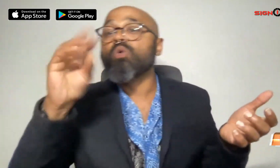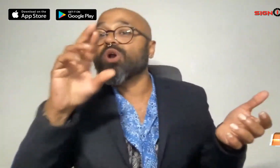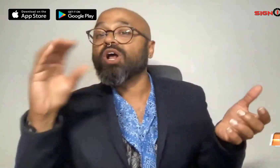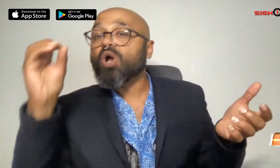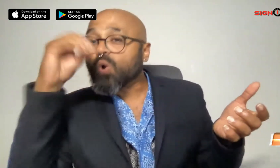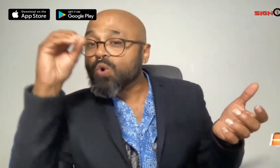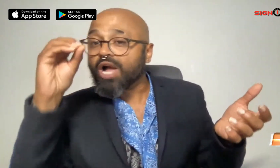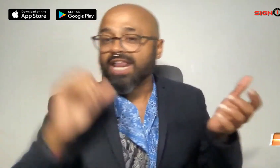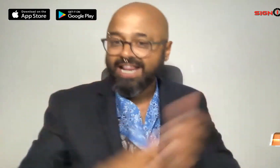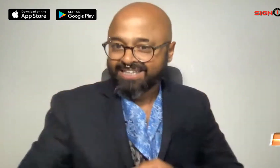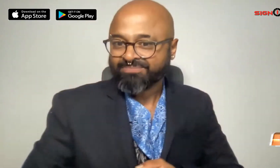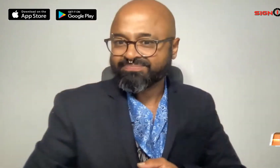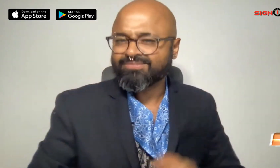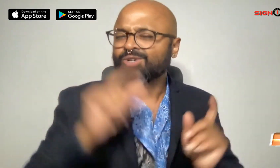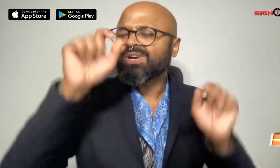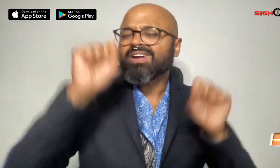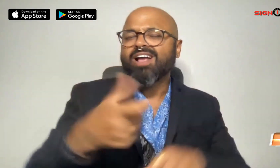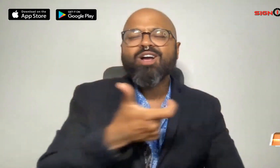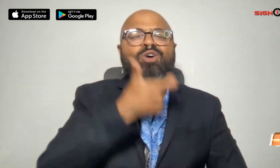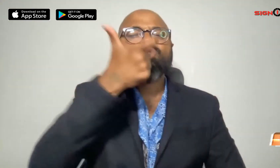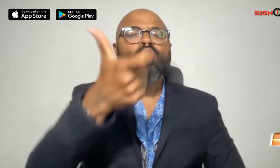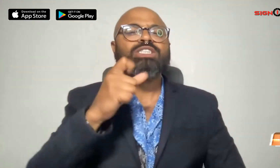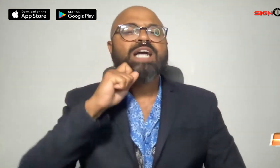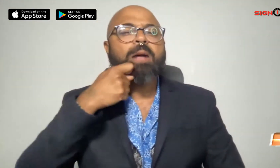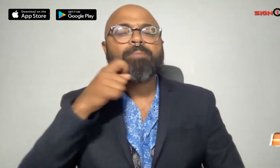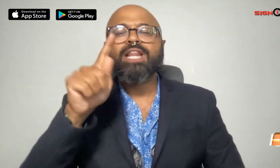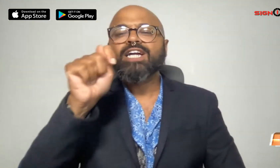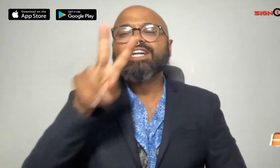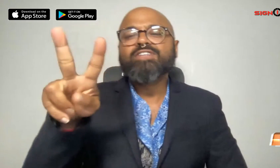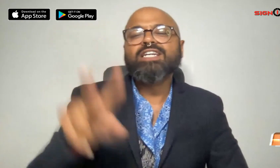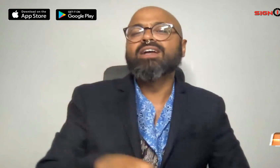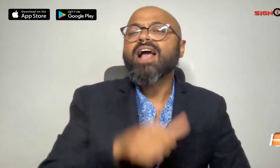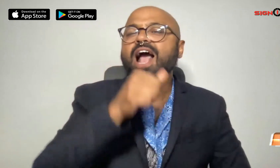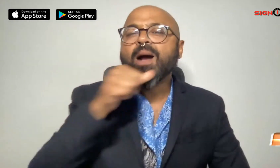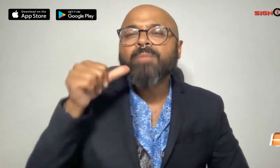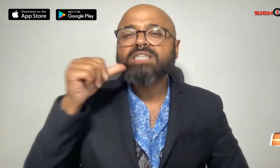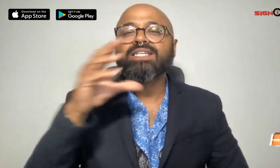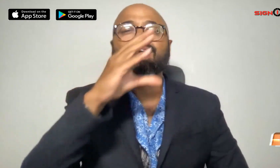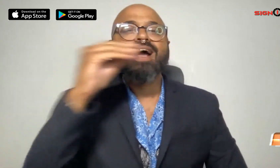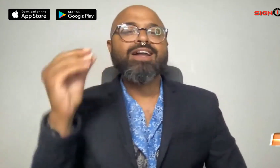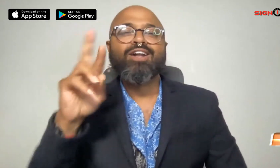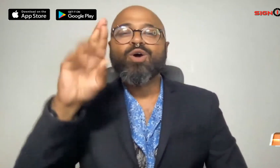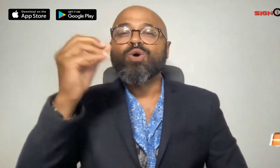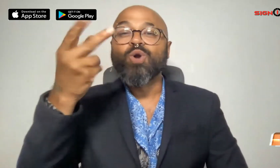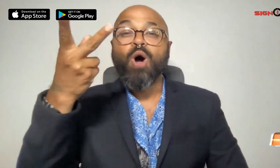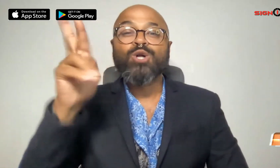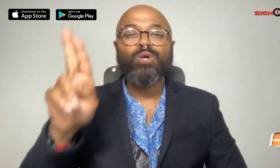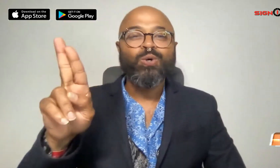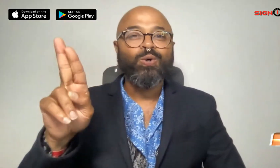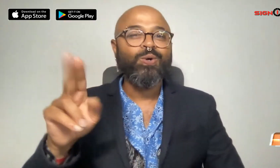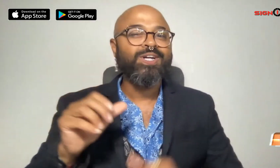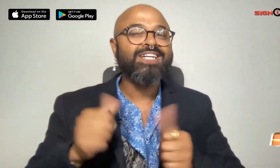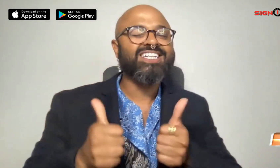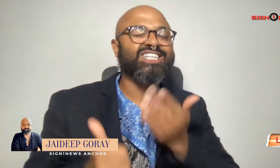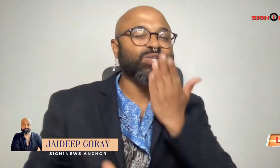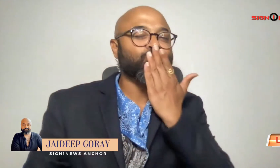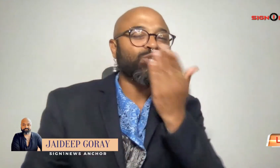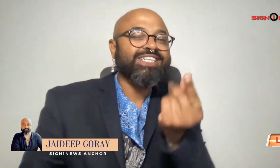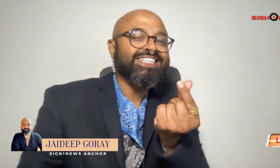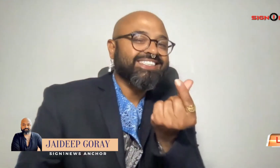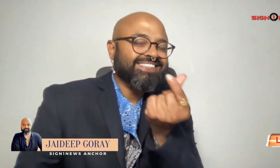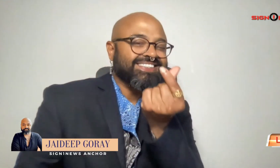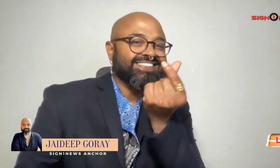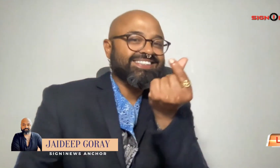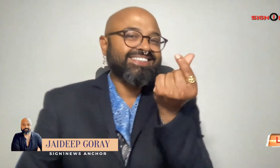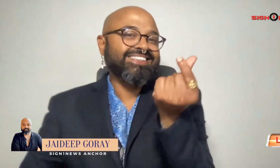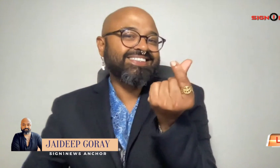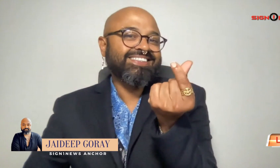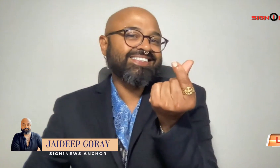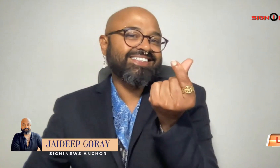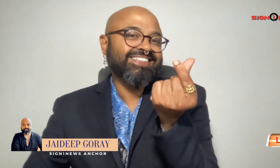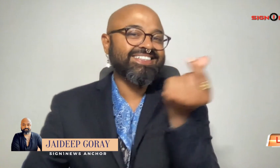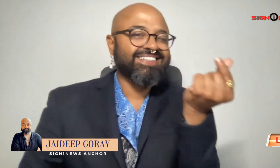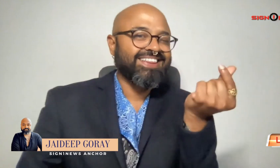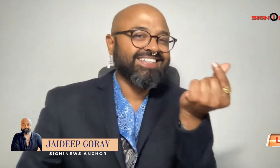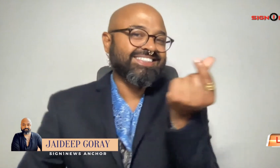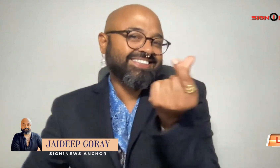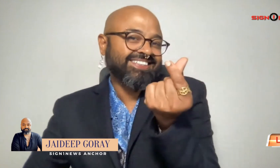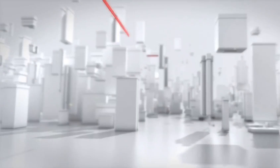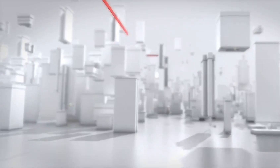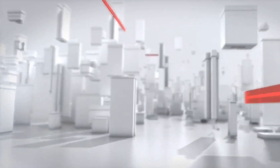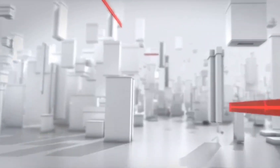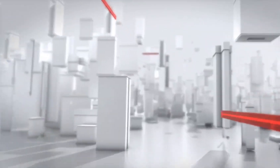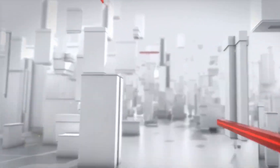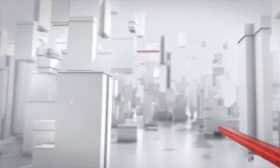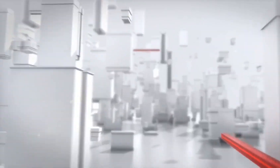or Google Play store on your smart phone you can also watch on Apple TV Amazon and ROKU